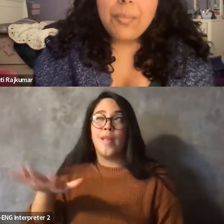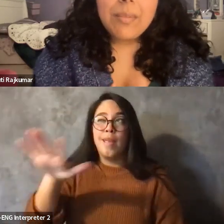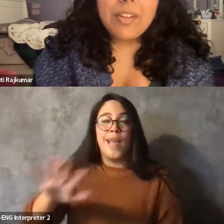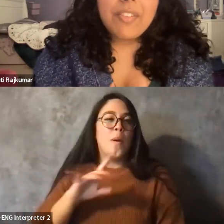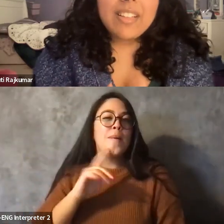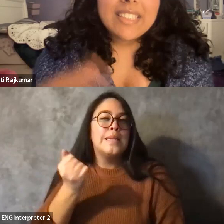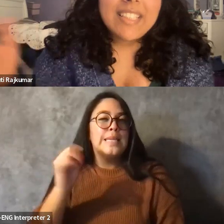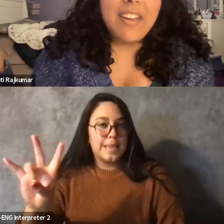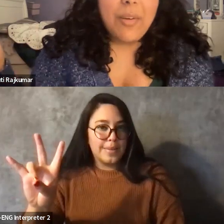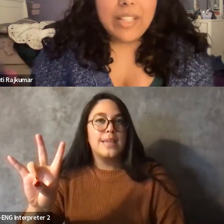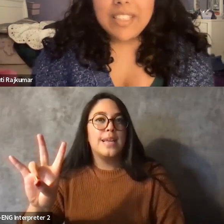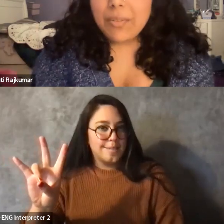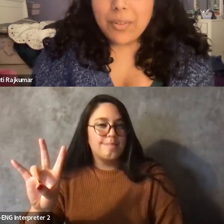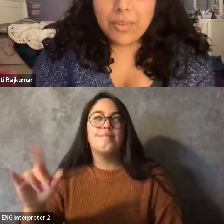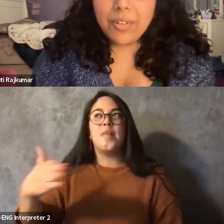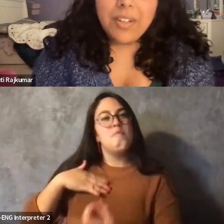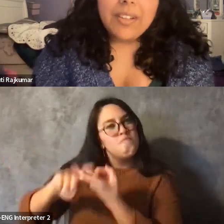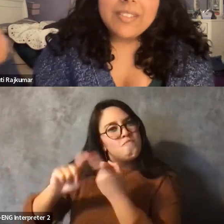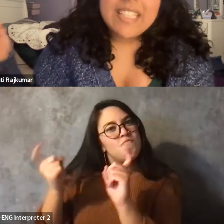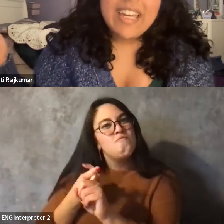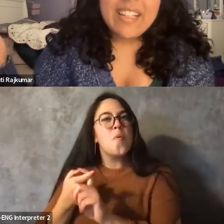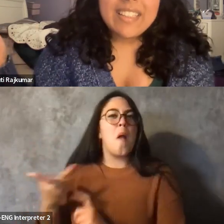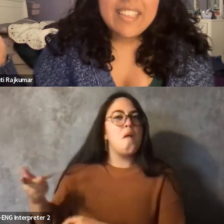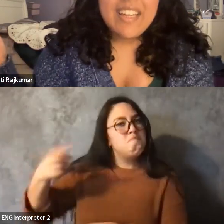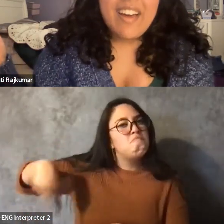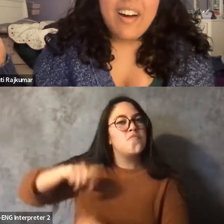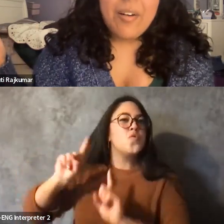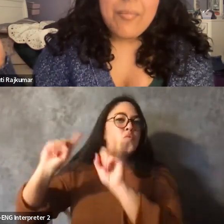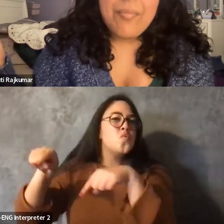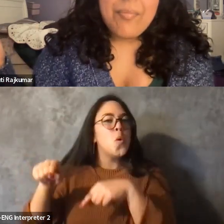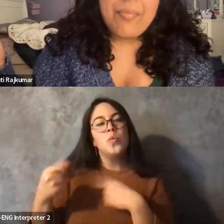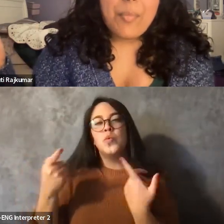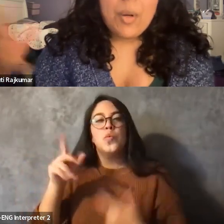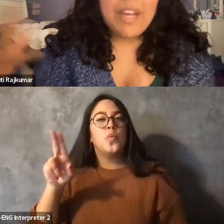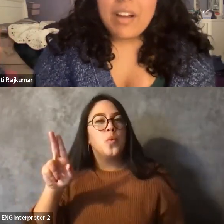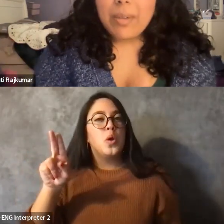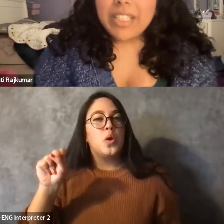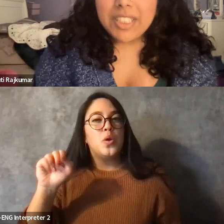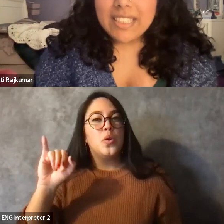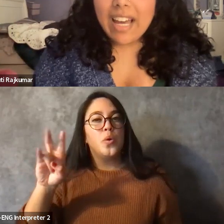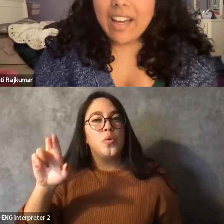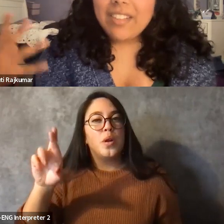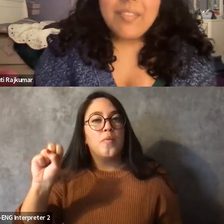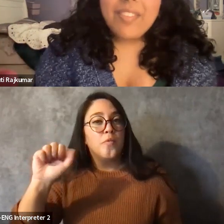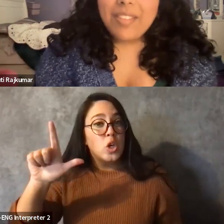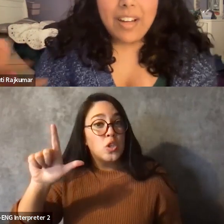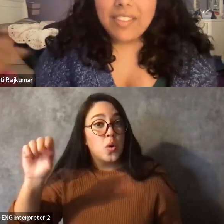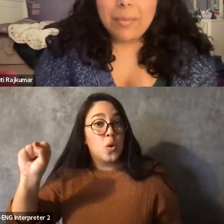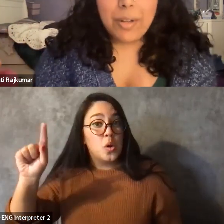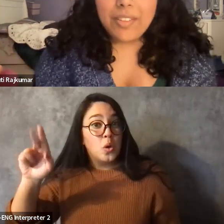Me and my friends went to Universal Studios, and one of my accommodations at theme parks